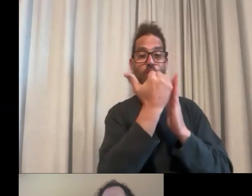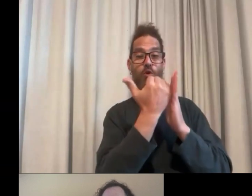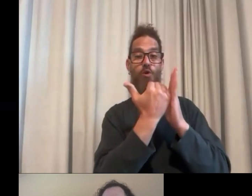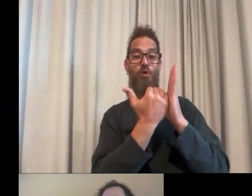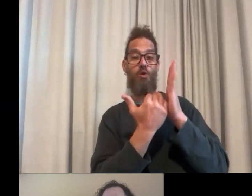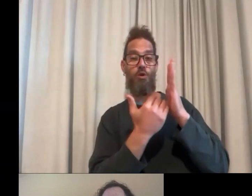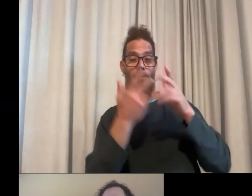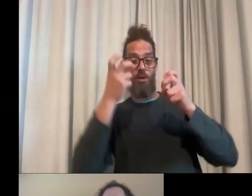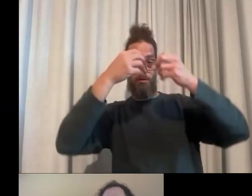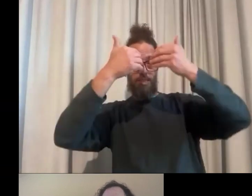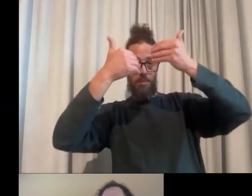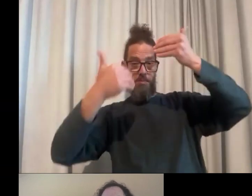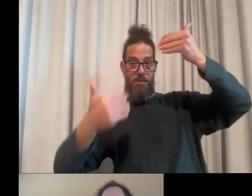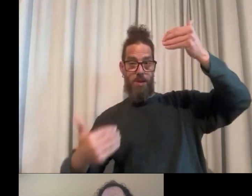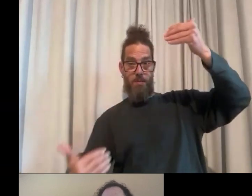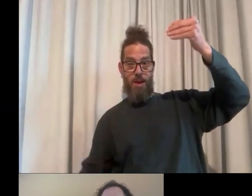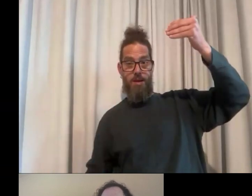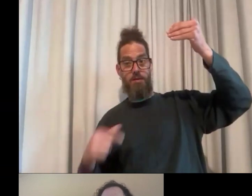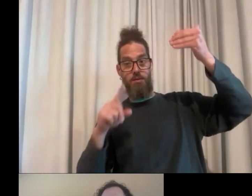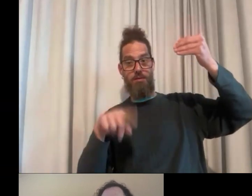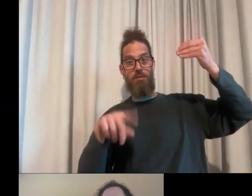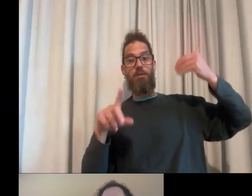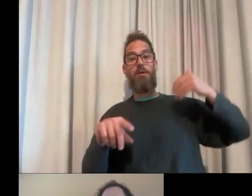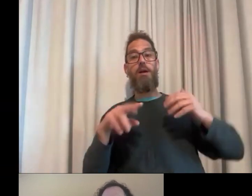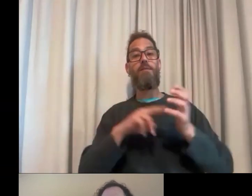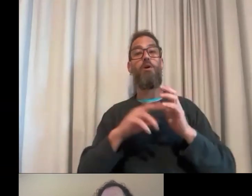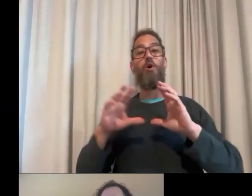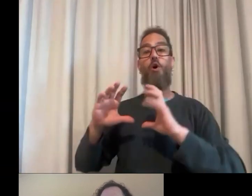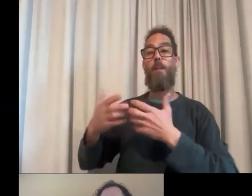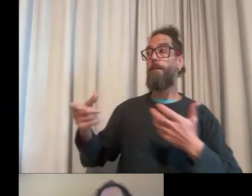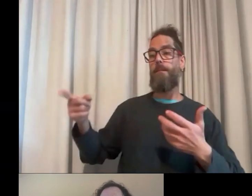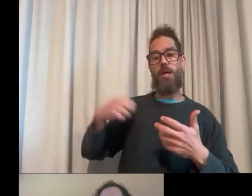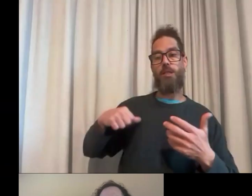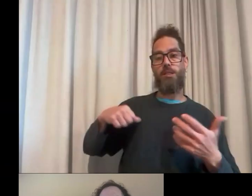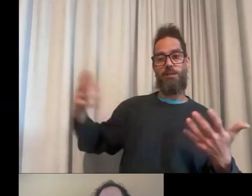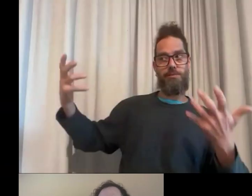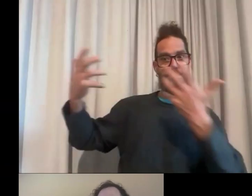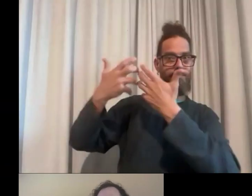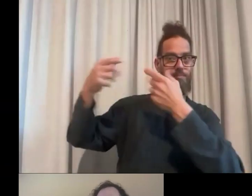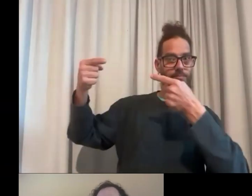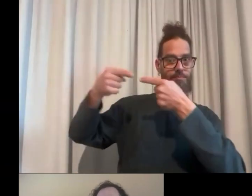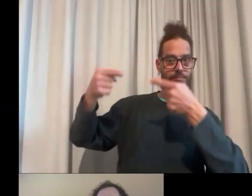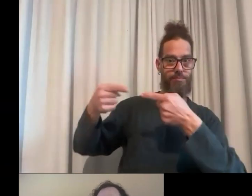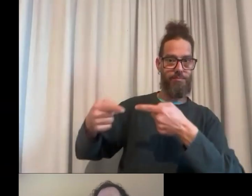people live with and say, hey, at the end of the day, we have to make sure that people in all these groups,